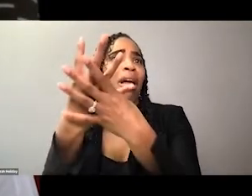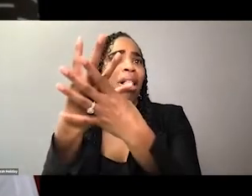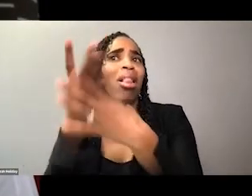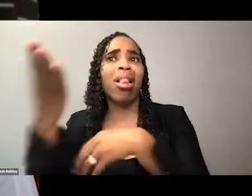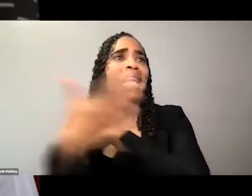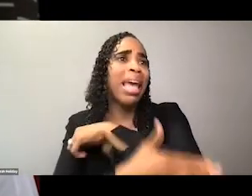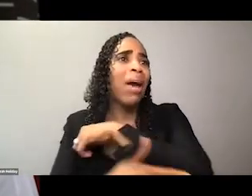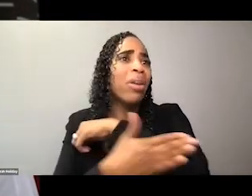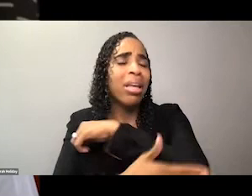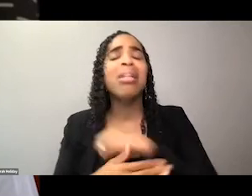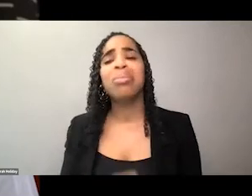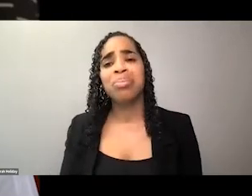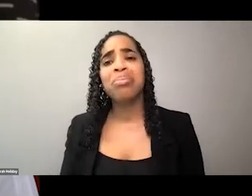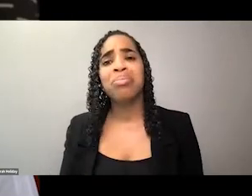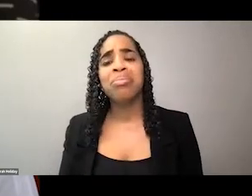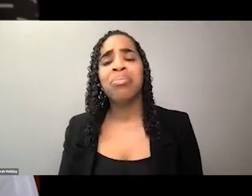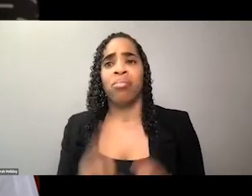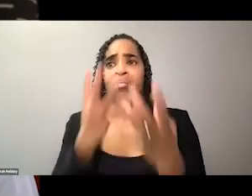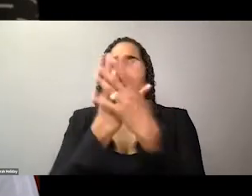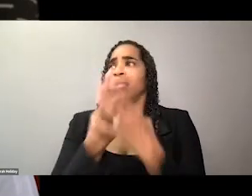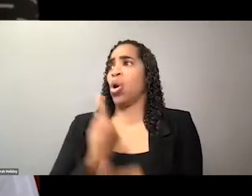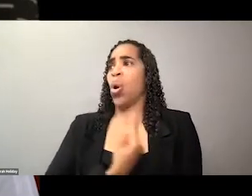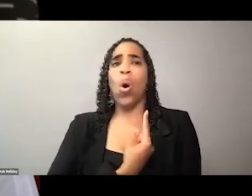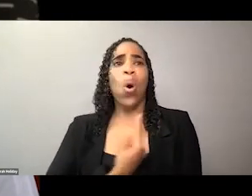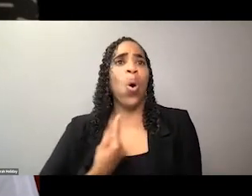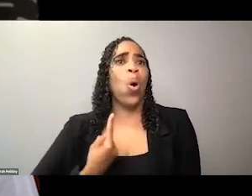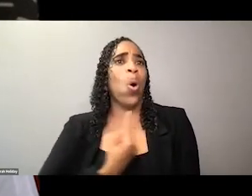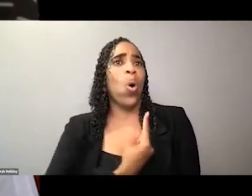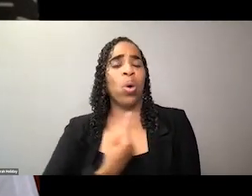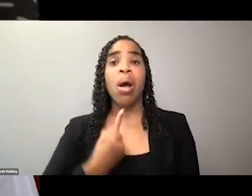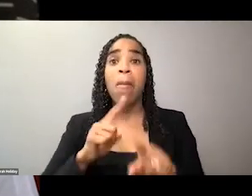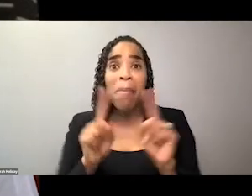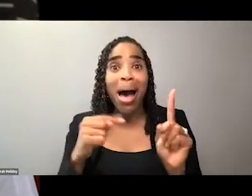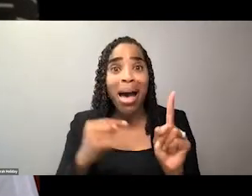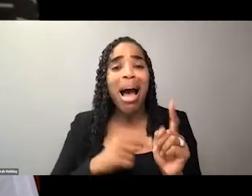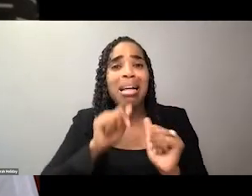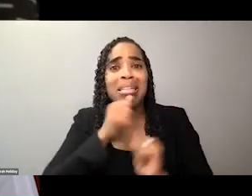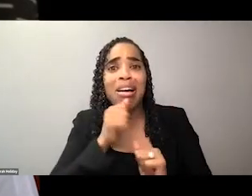time in solitary confinement while experiencing post partum depression.